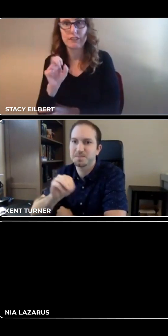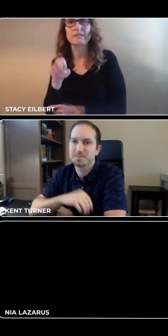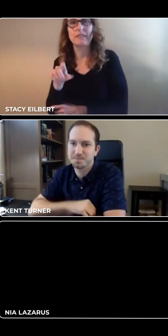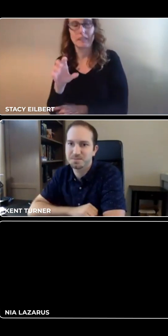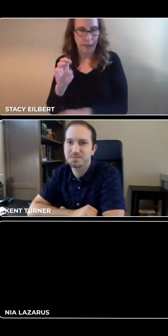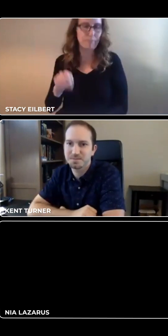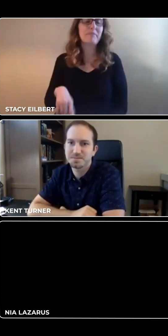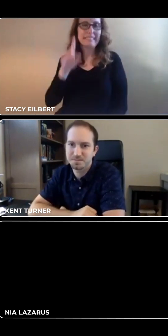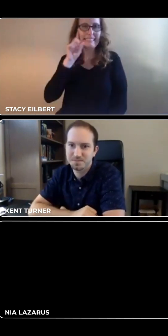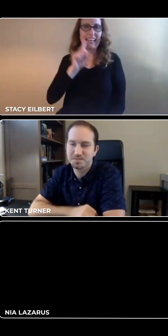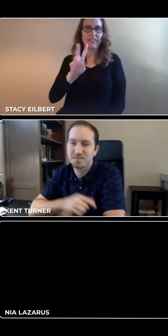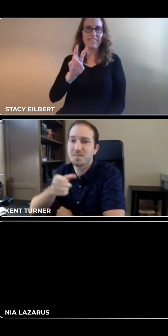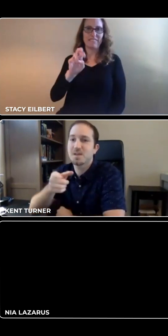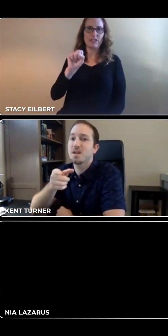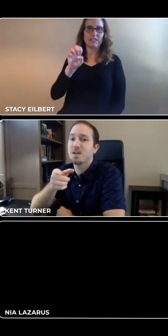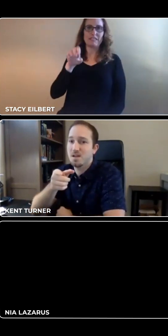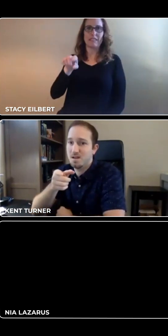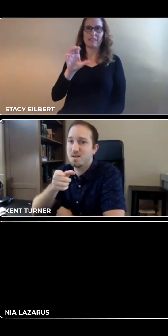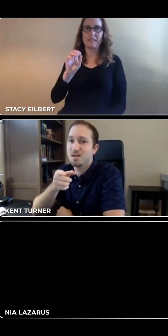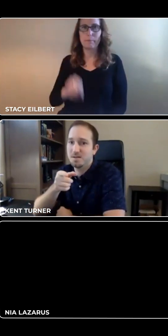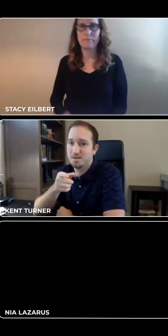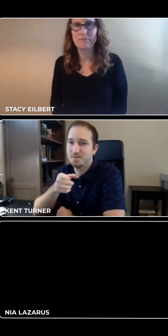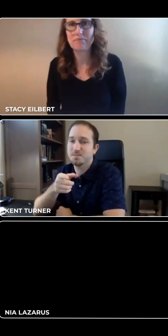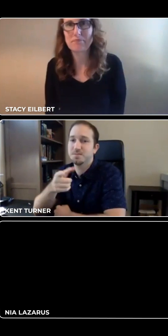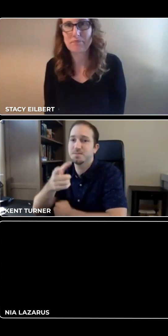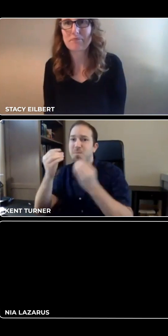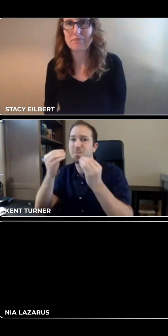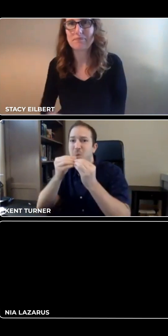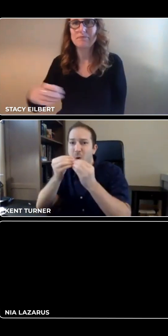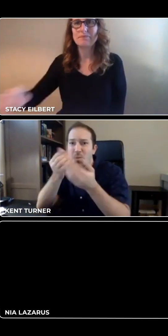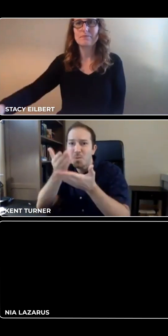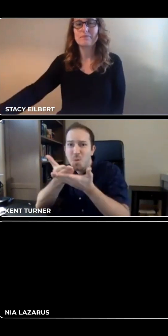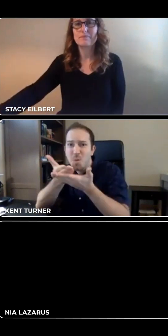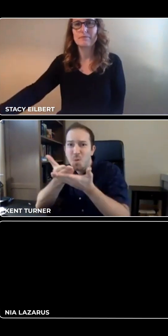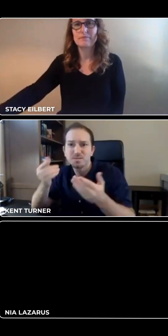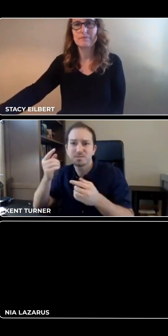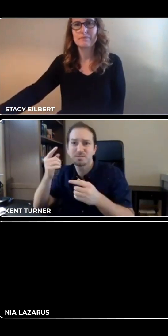Okay, so that is deafverse.com? Ok, deafverse.com.